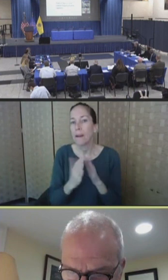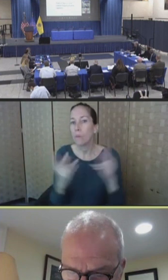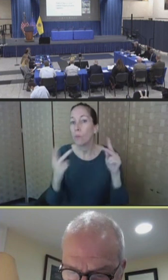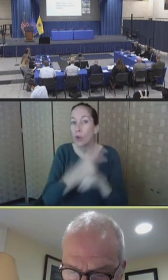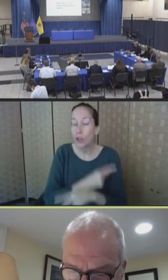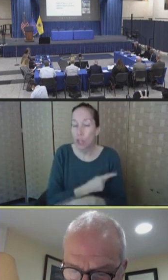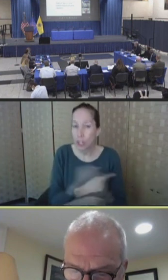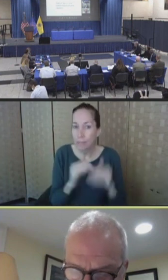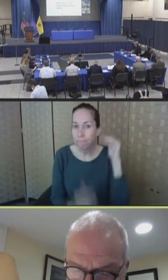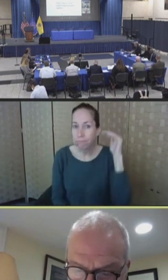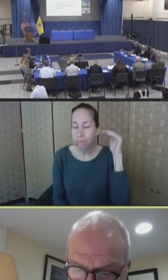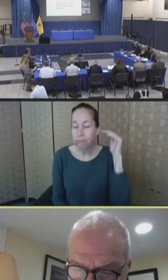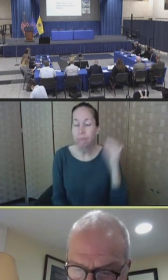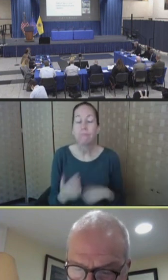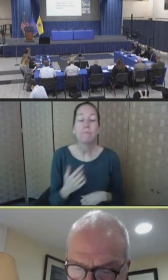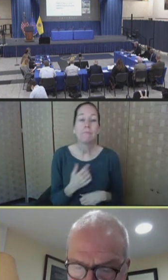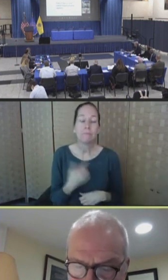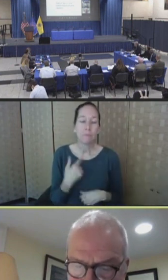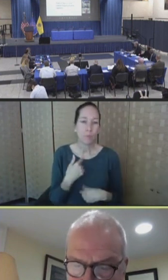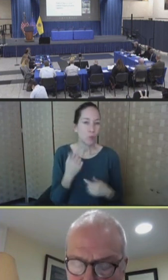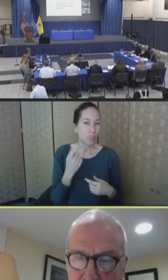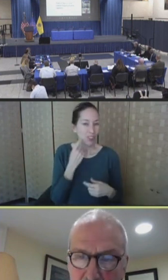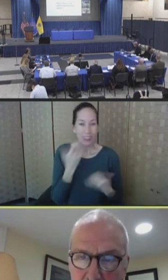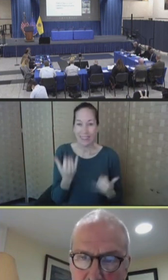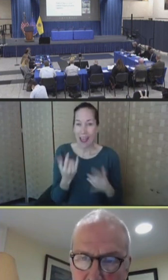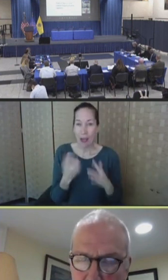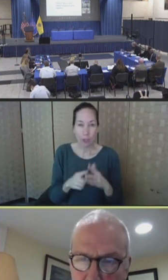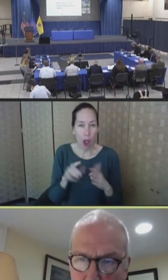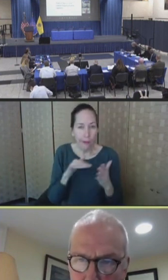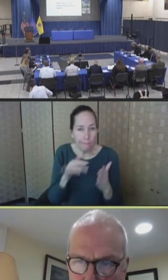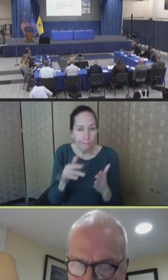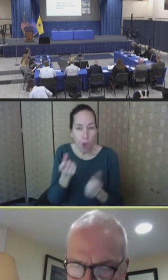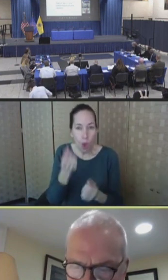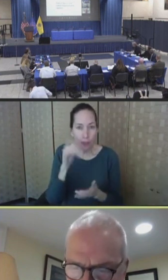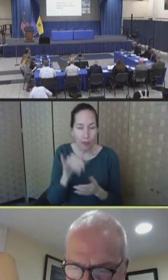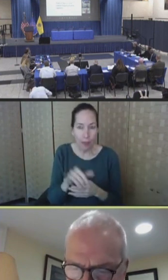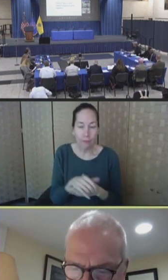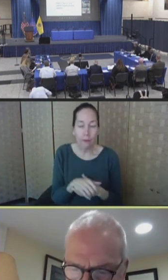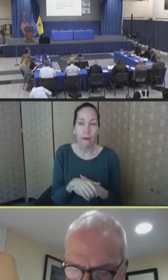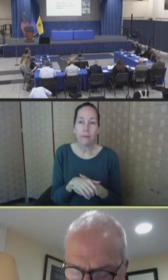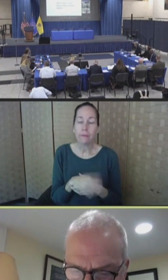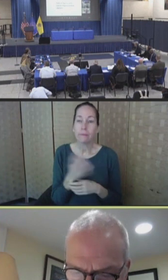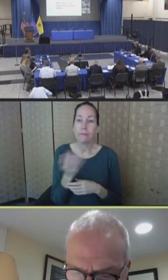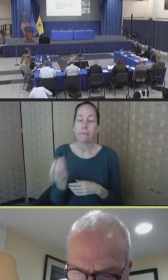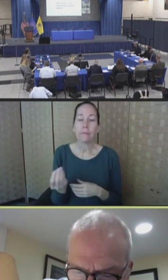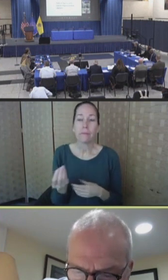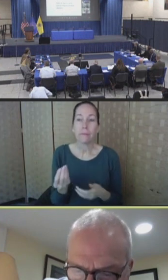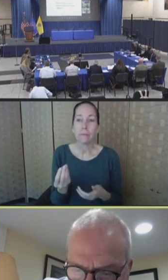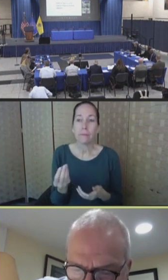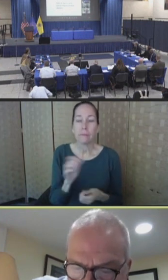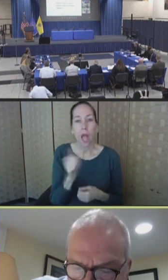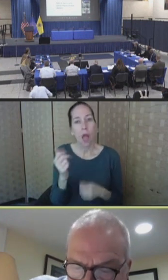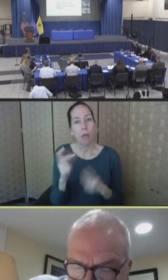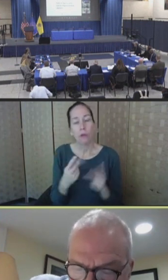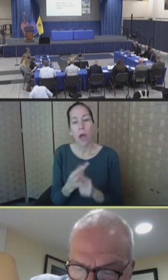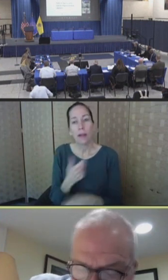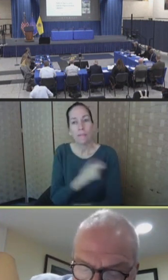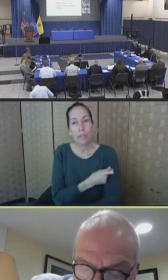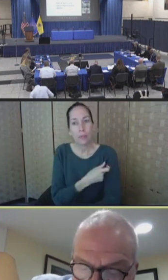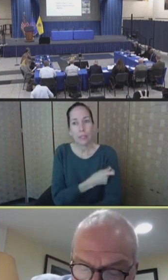NACCHO remains active in other types of immunization. We held the National Stakeholder